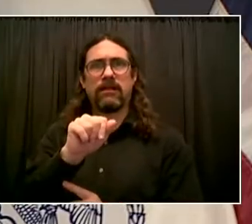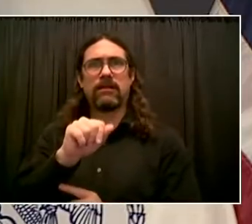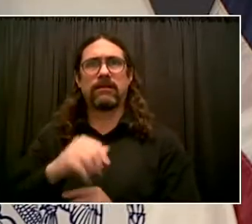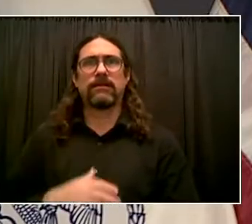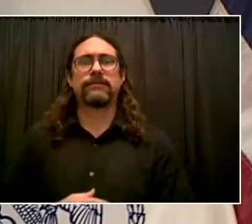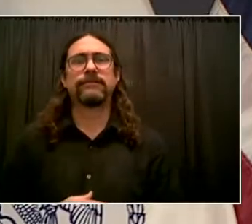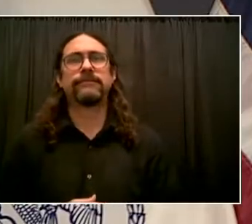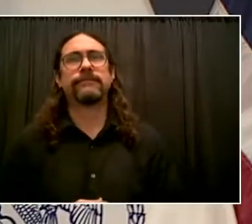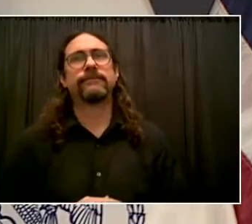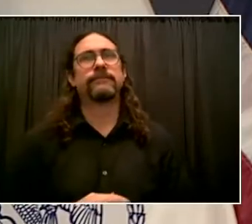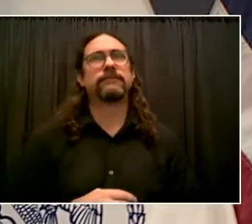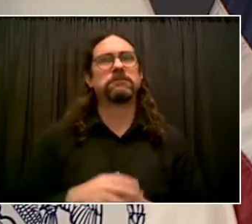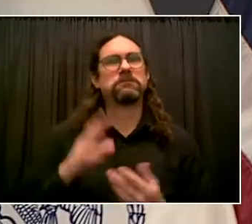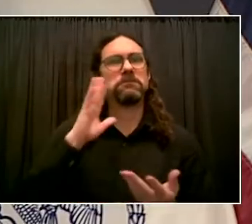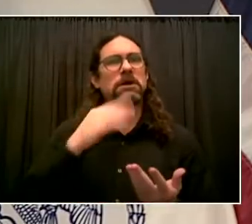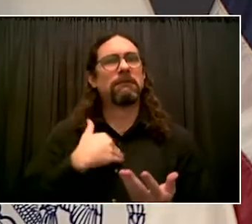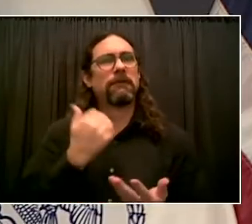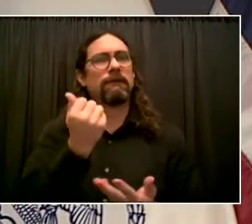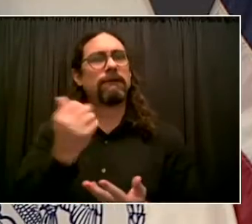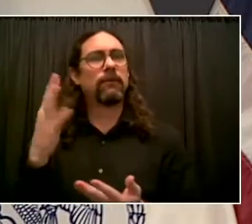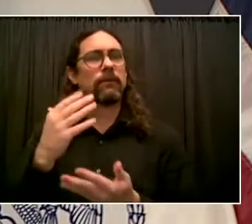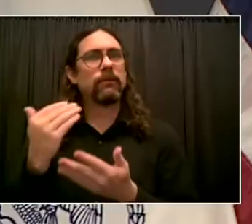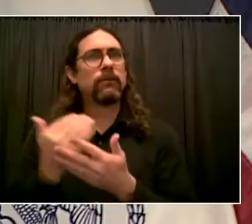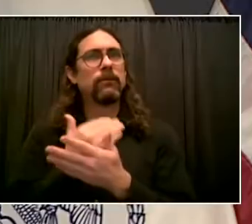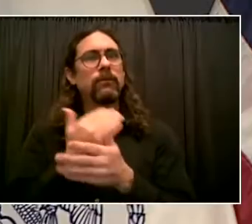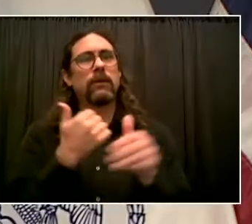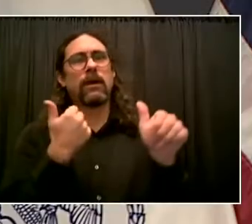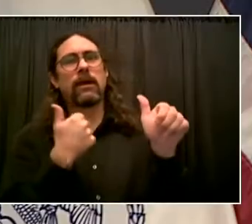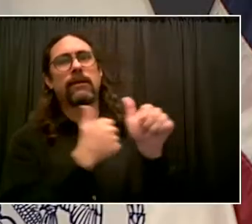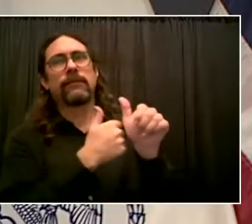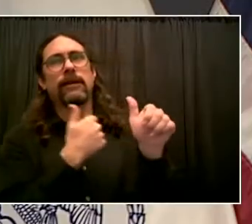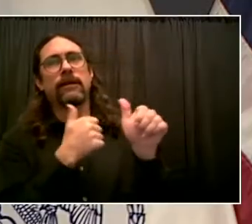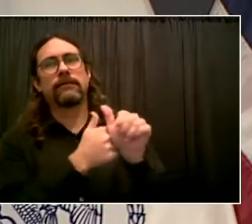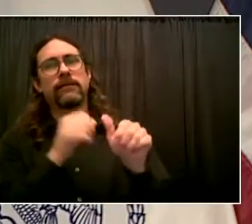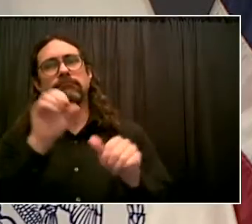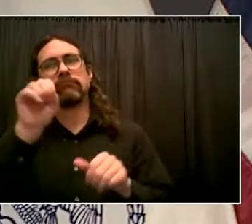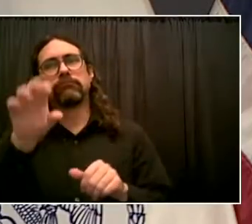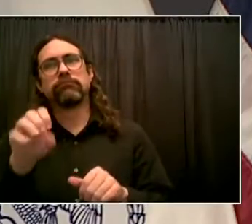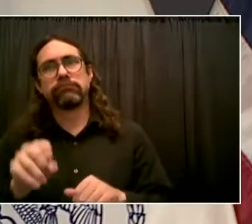BECAUSE WE NEED TO TAKE BOLD AND AGGRESSIVE ACTION TO